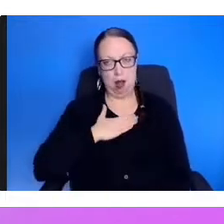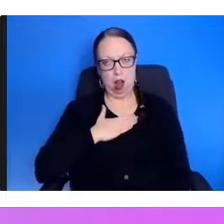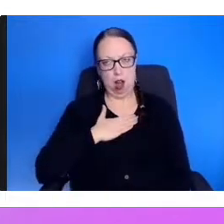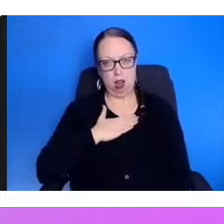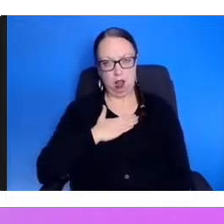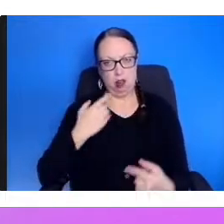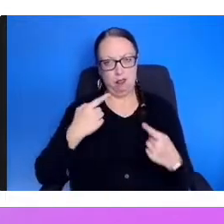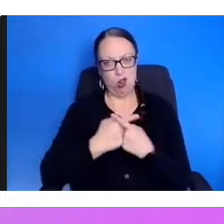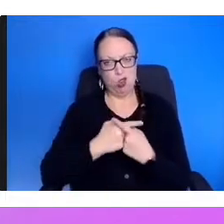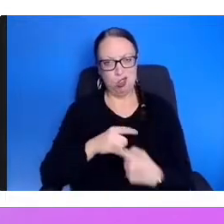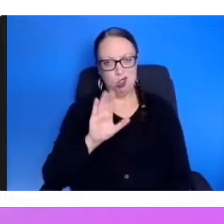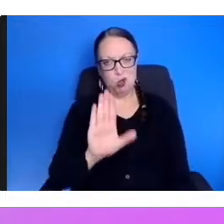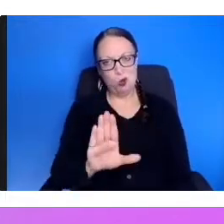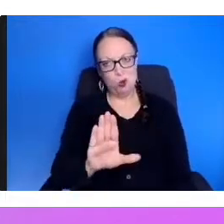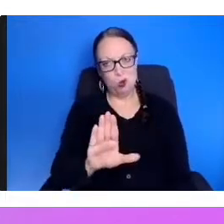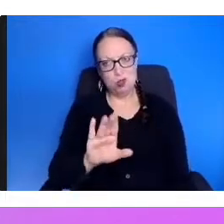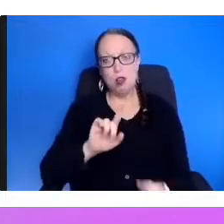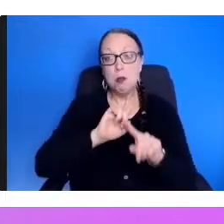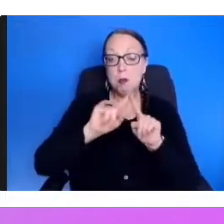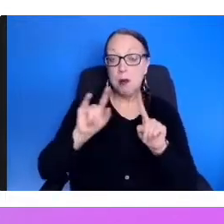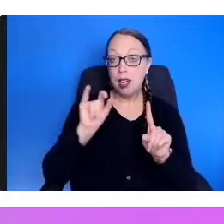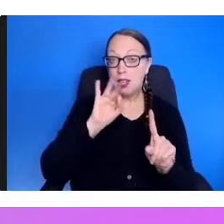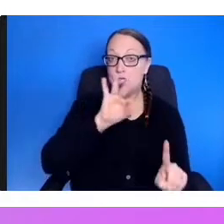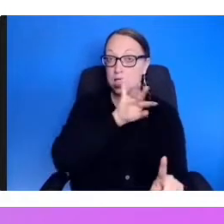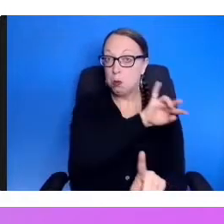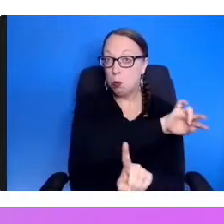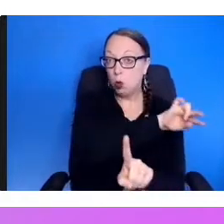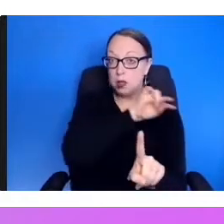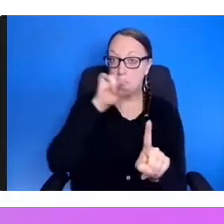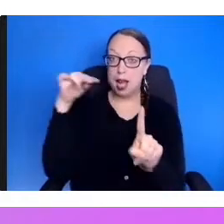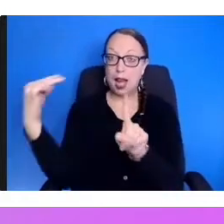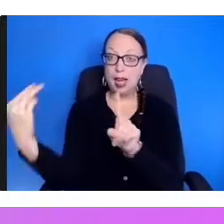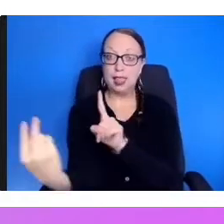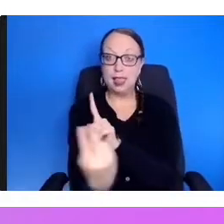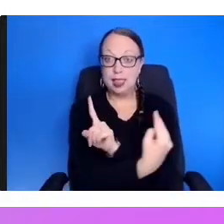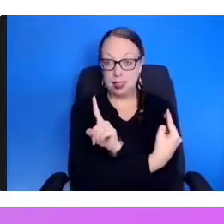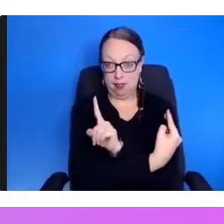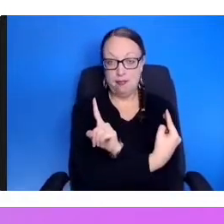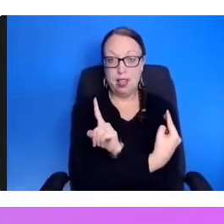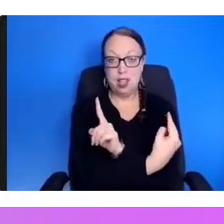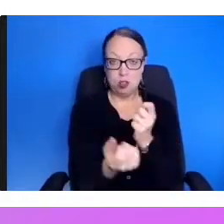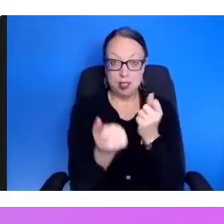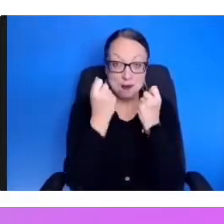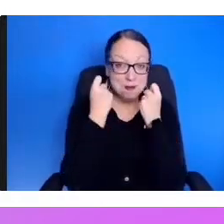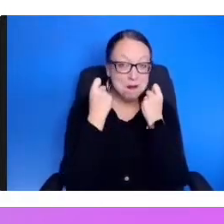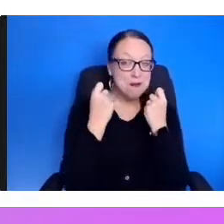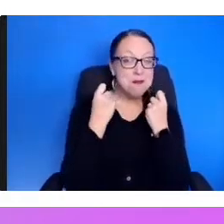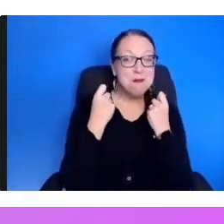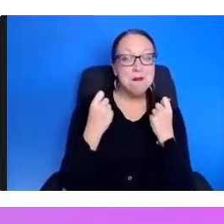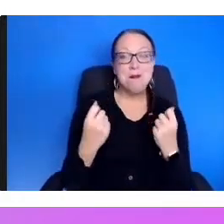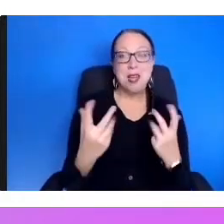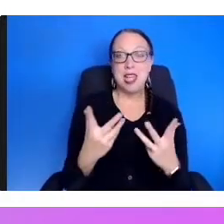If we come from a perspective view it's there's a lot of contextualized moments of truth